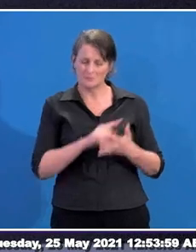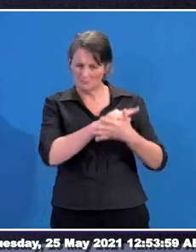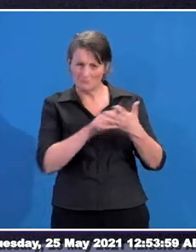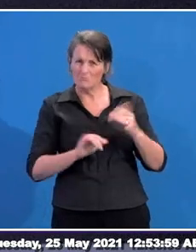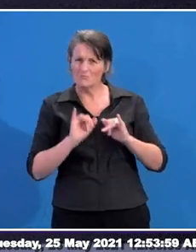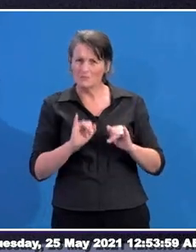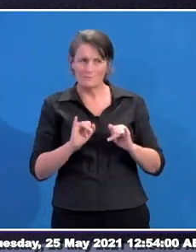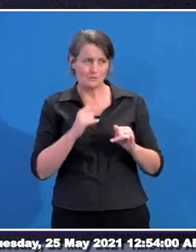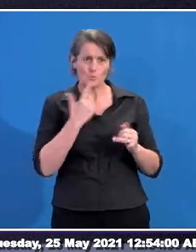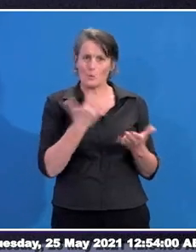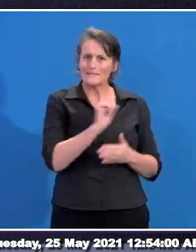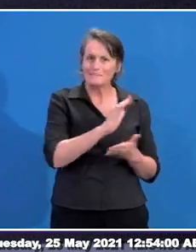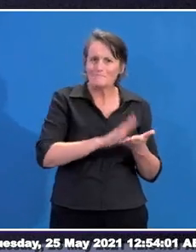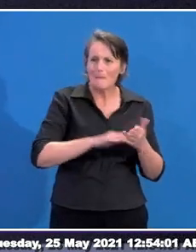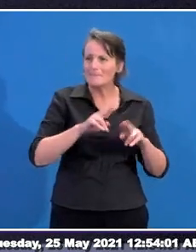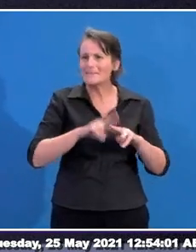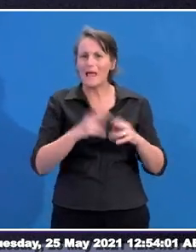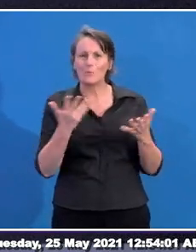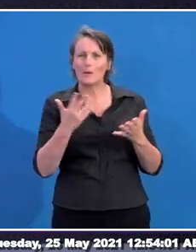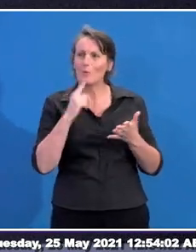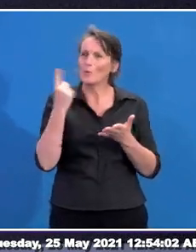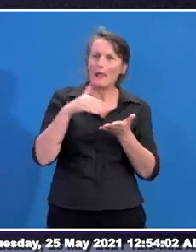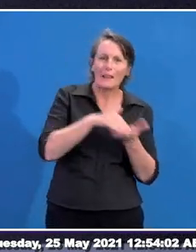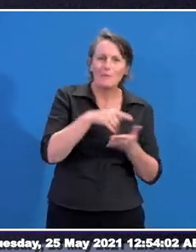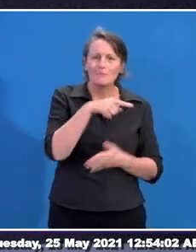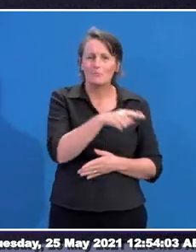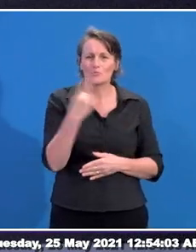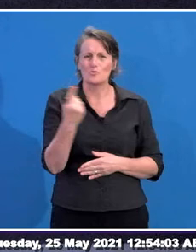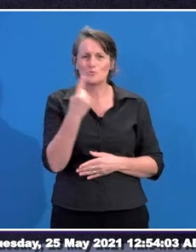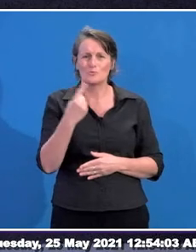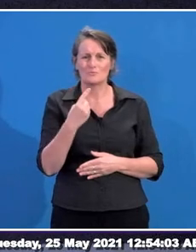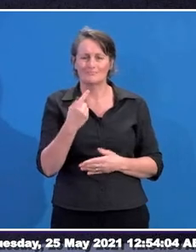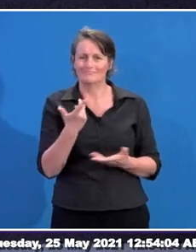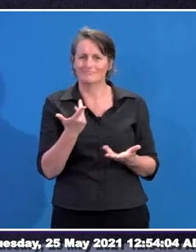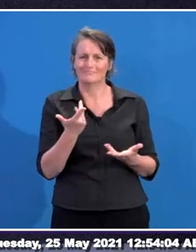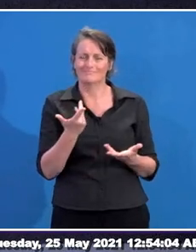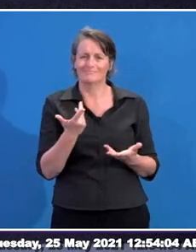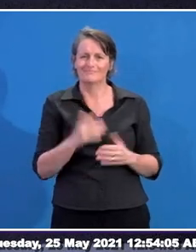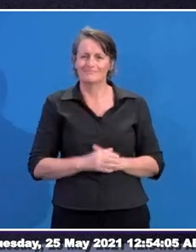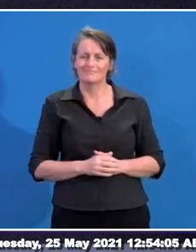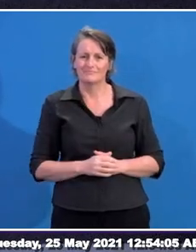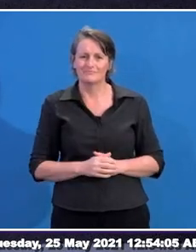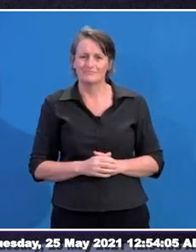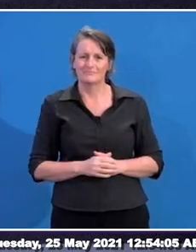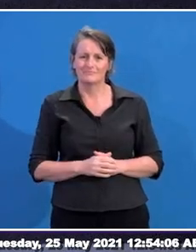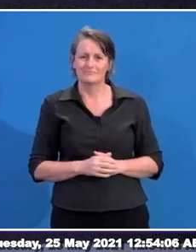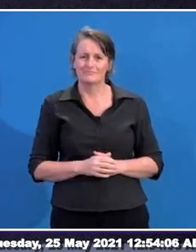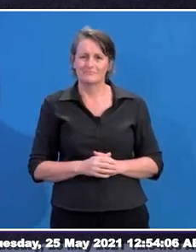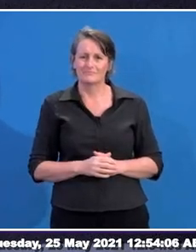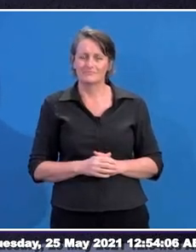dad, no one else in sight to see what's happening and who he can call out to,